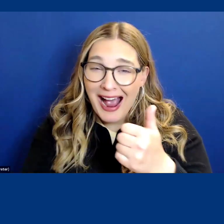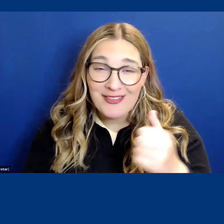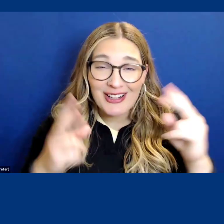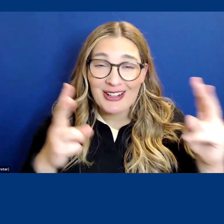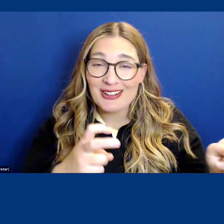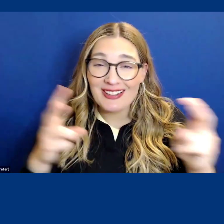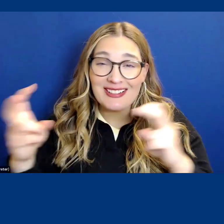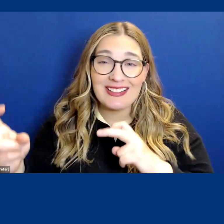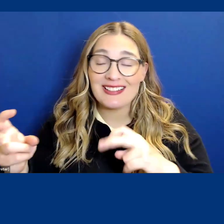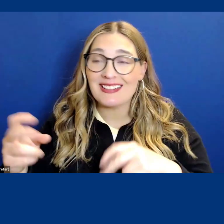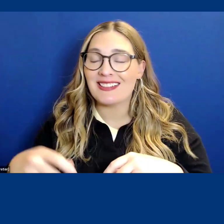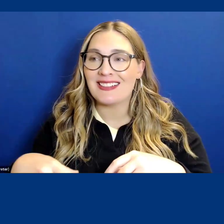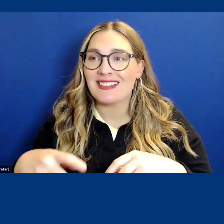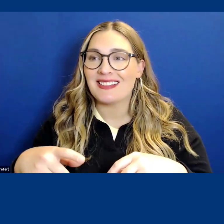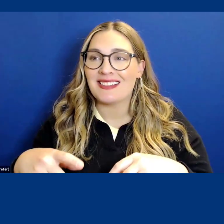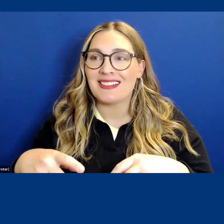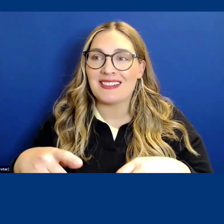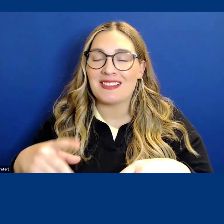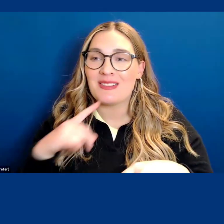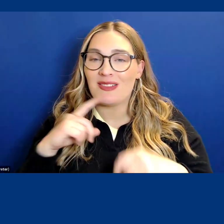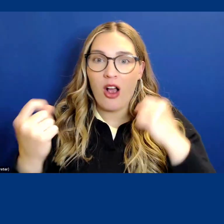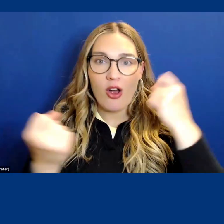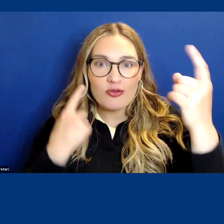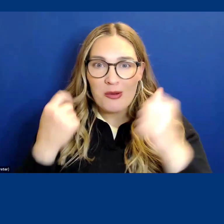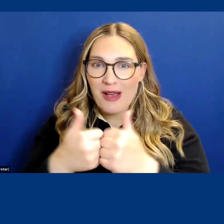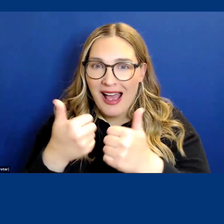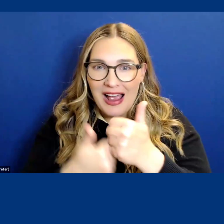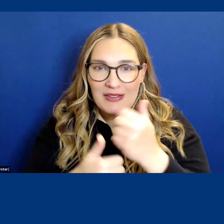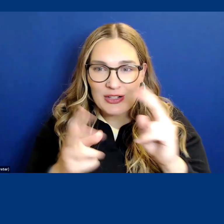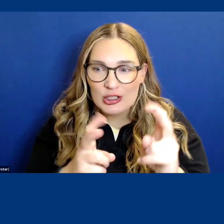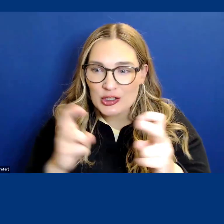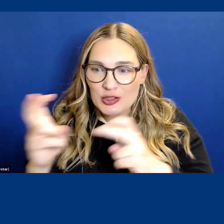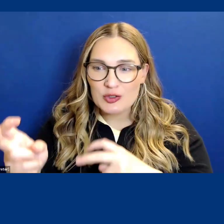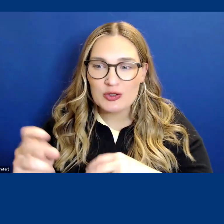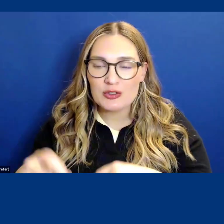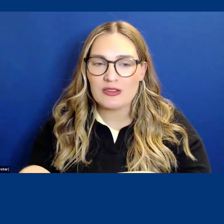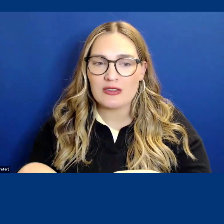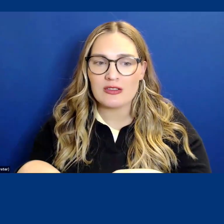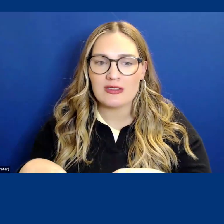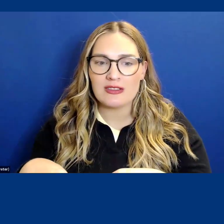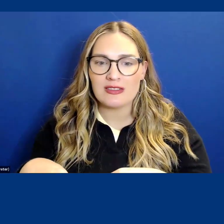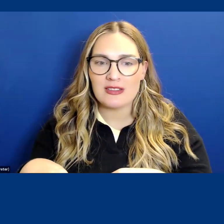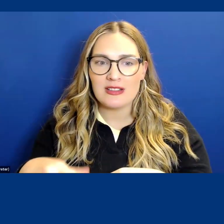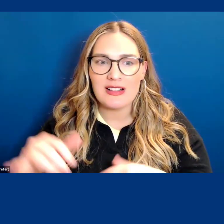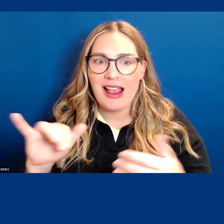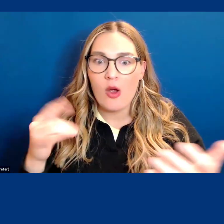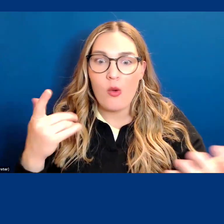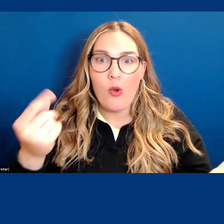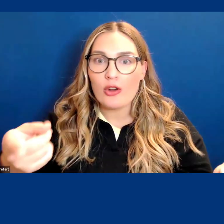understanding with every issue and she was like what do you need, what do you need I can provide